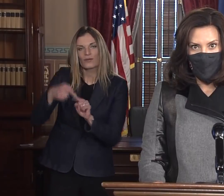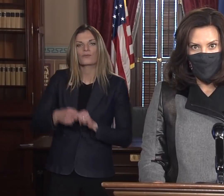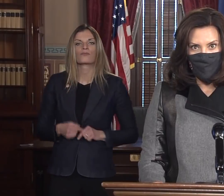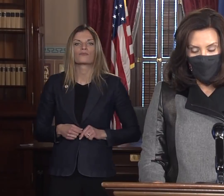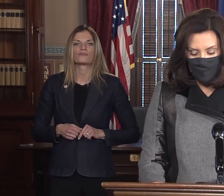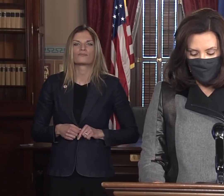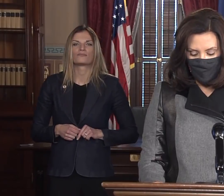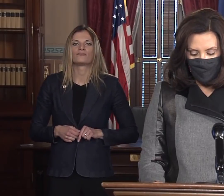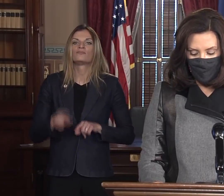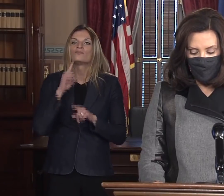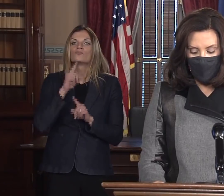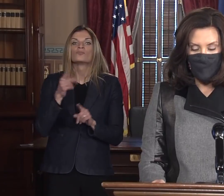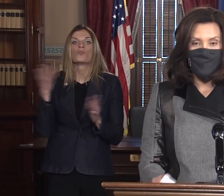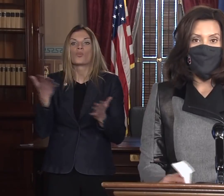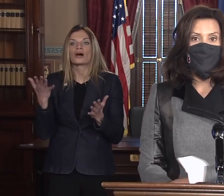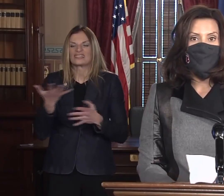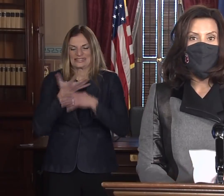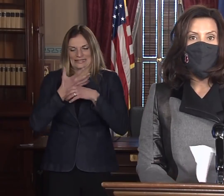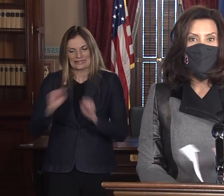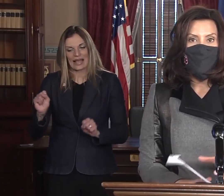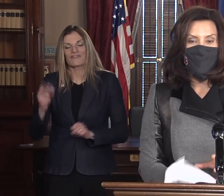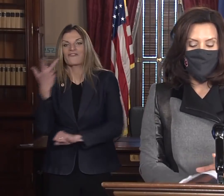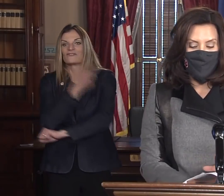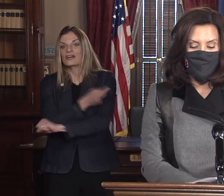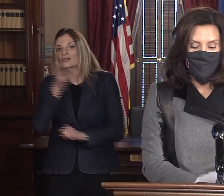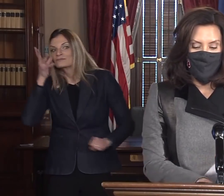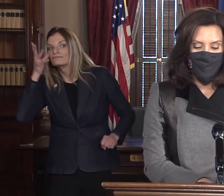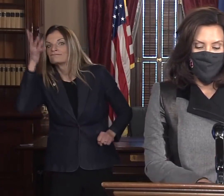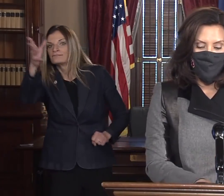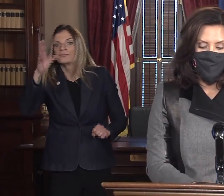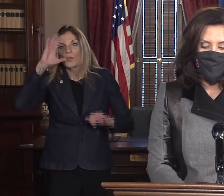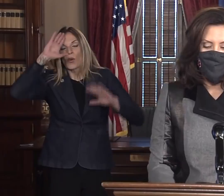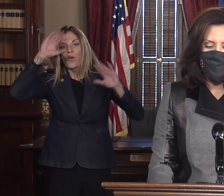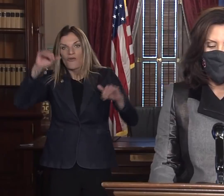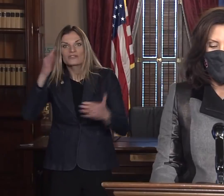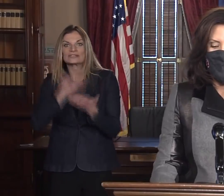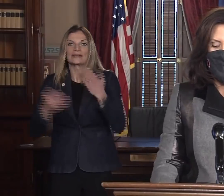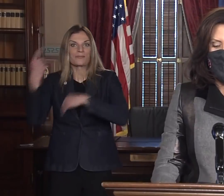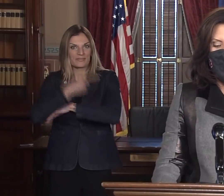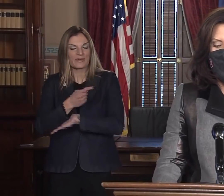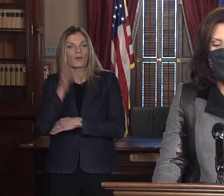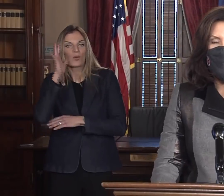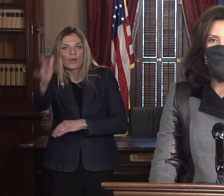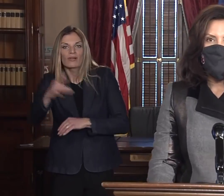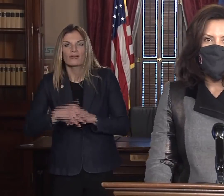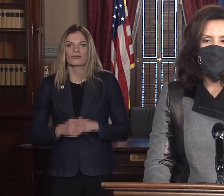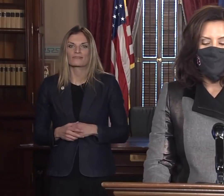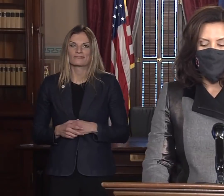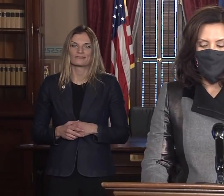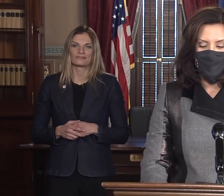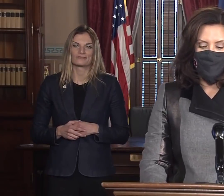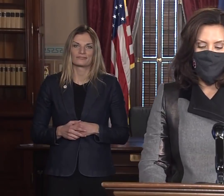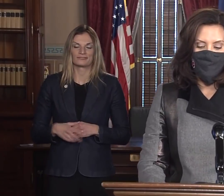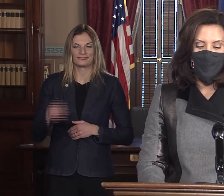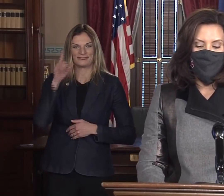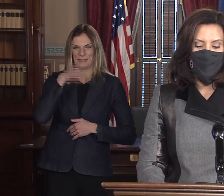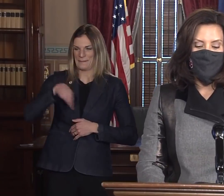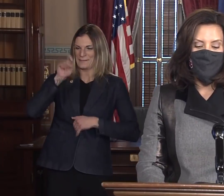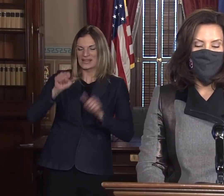THROUGH POLICIES THAT ARE BASED ON EVIDENCE FOLLOWED BY BROAD USE OF SAFE AND EFFECTIVE VACCINE WHEN IT BECOMES